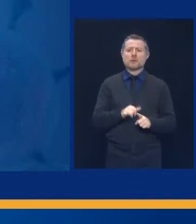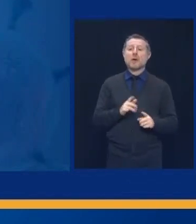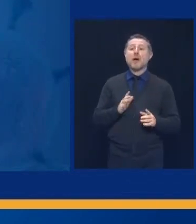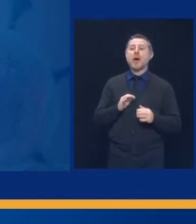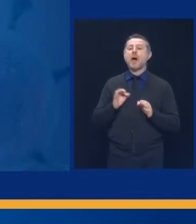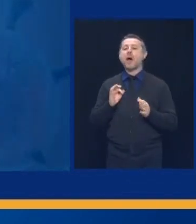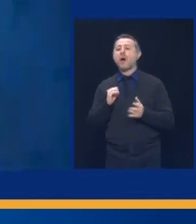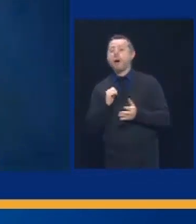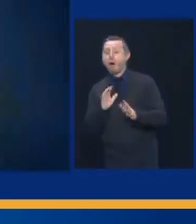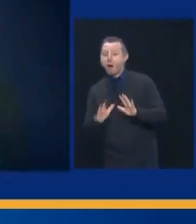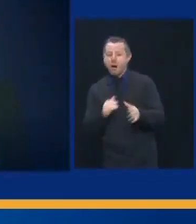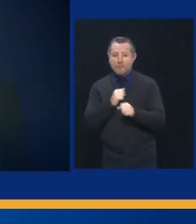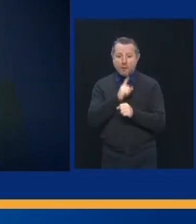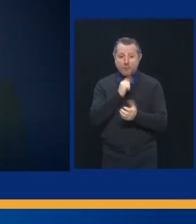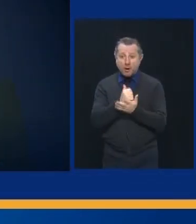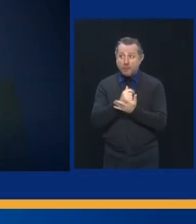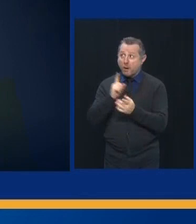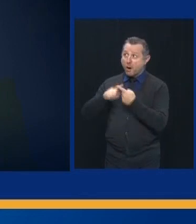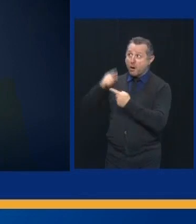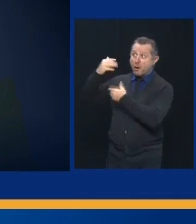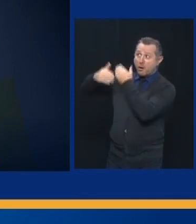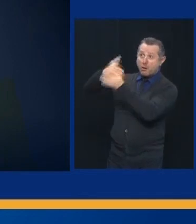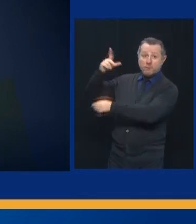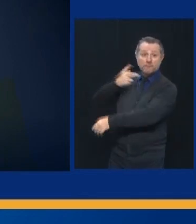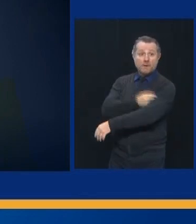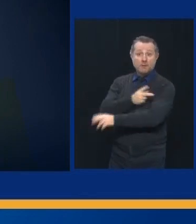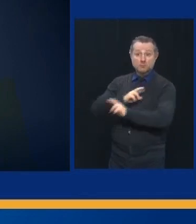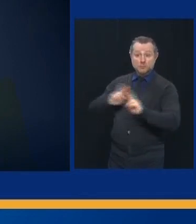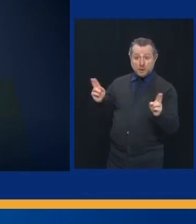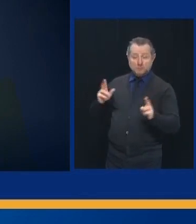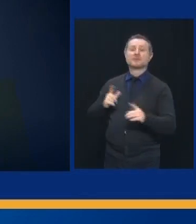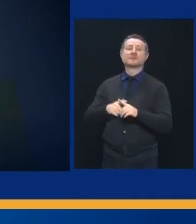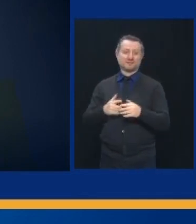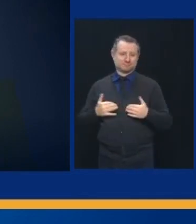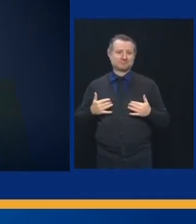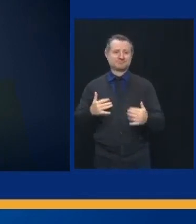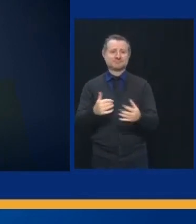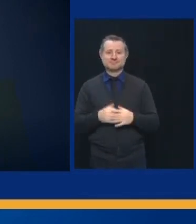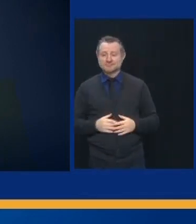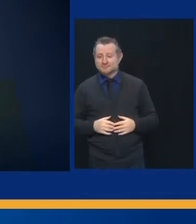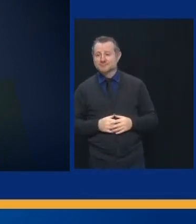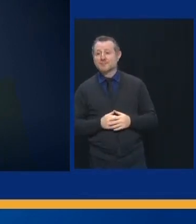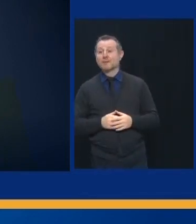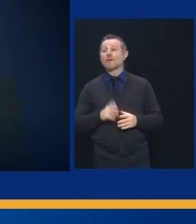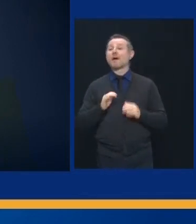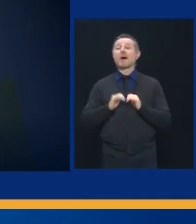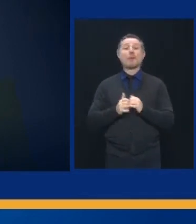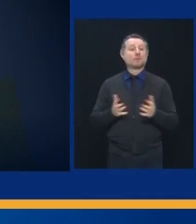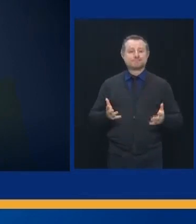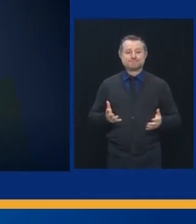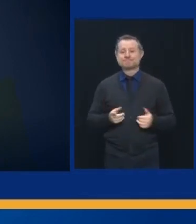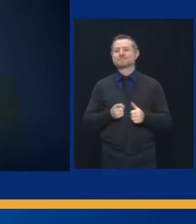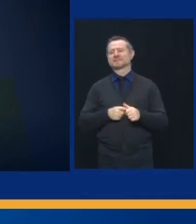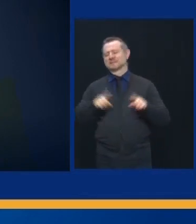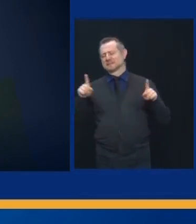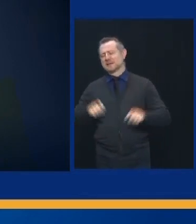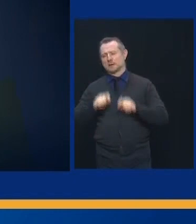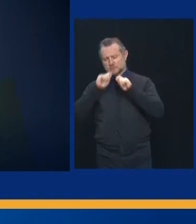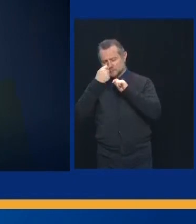EFFECTIVE, BUT IT IS A WAY OF CONTROLLING THE SPREAD AND SLOWING THE SPREAD TO GET YOU THROUGH THE VACCINATION PERIOD AND SAVE LIVES.